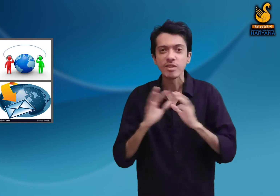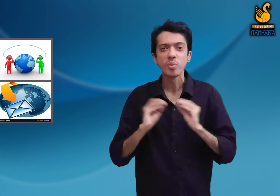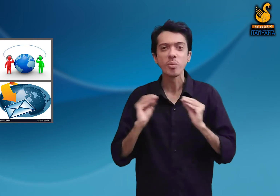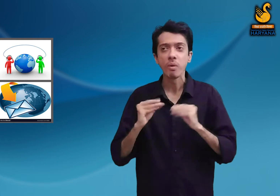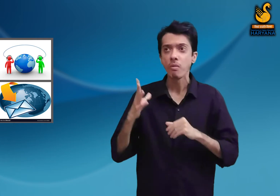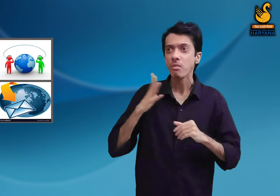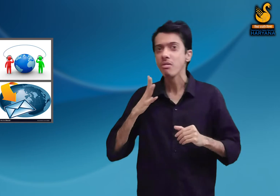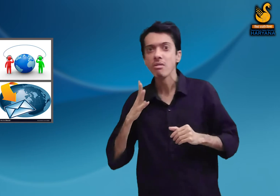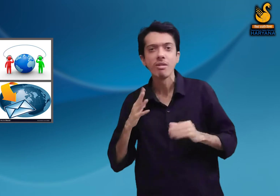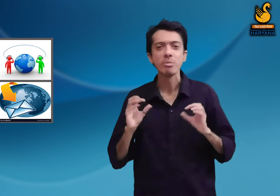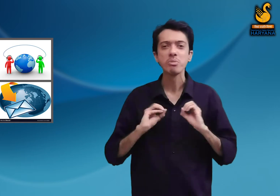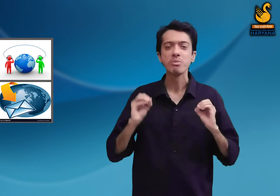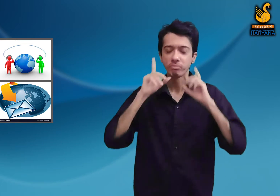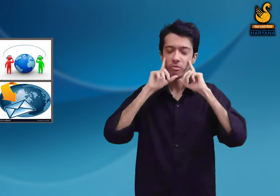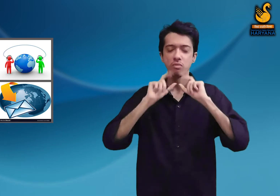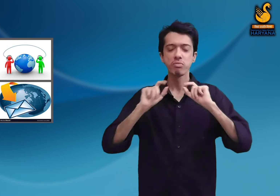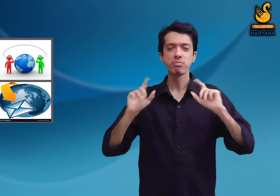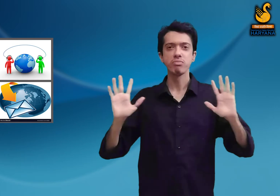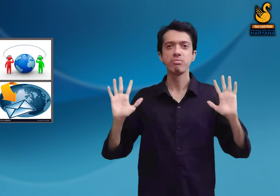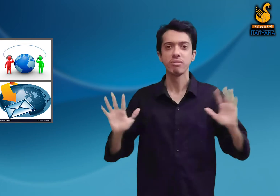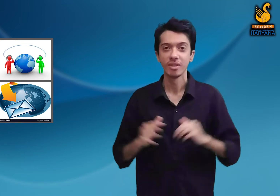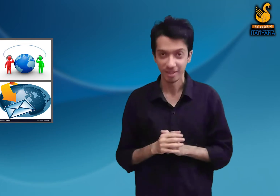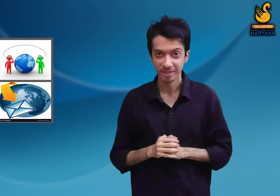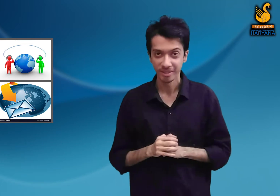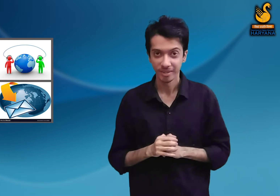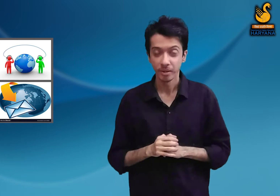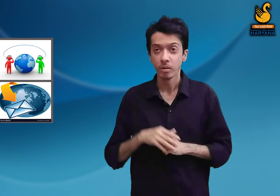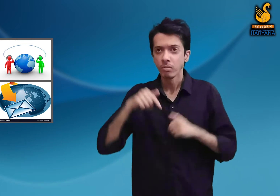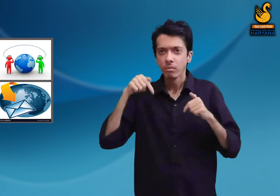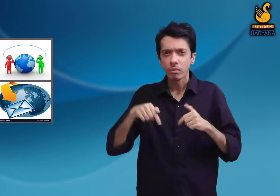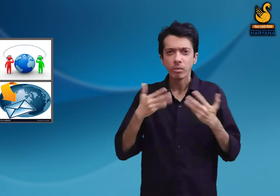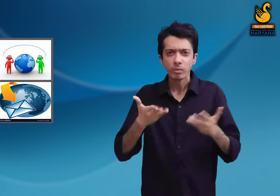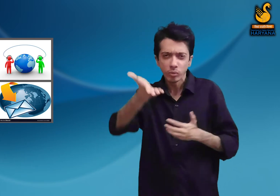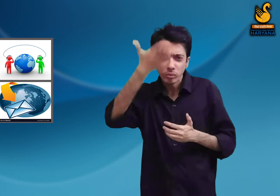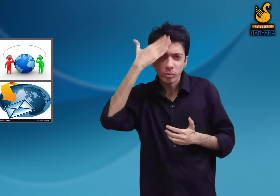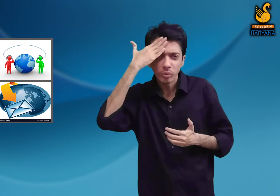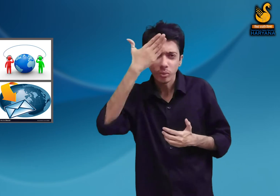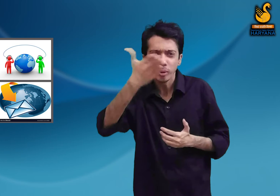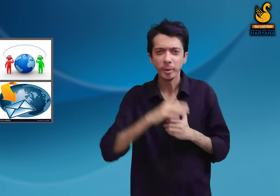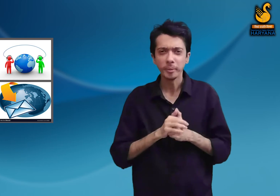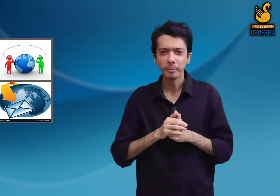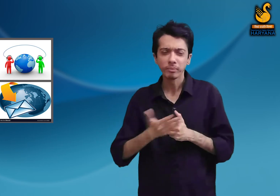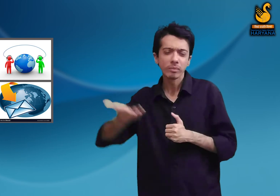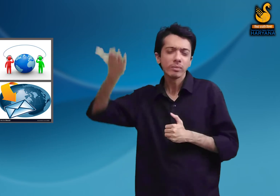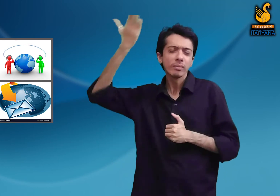Now, we don't have to wait to receive the messages for long time. You must be knowing that earlier